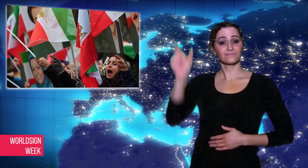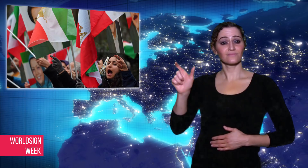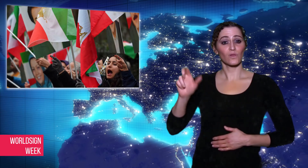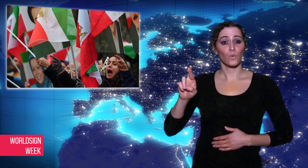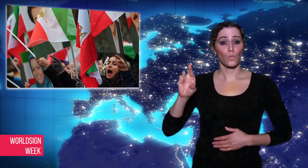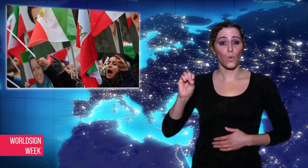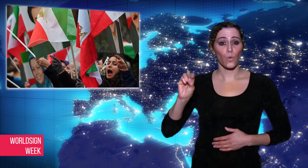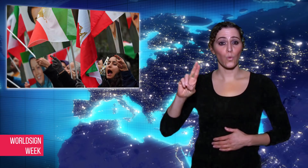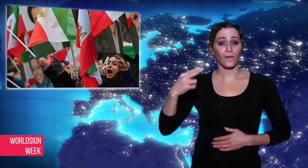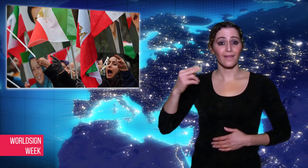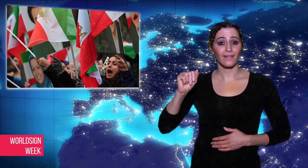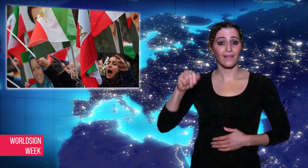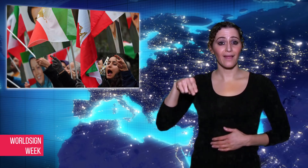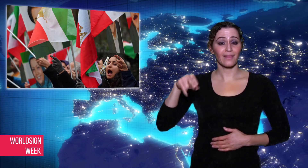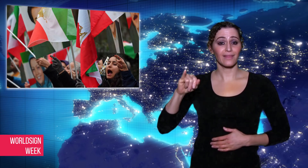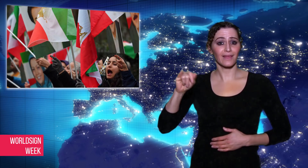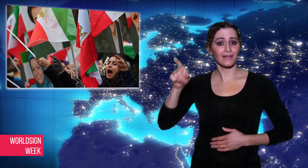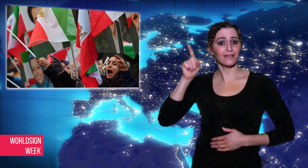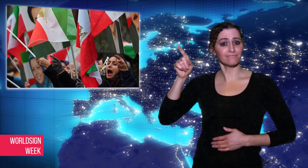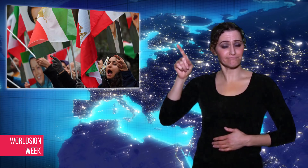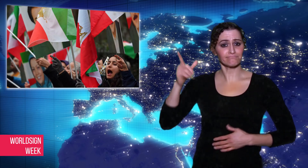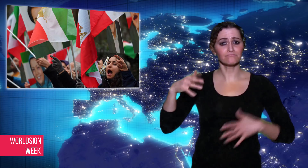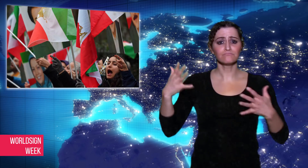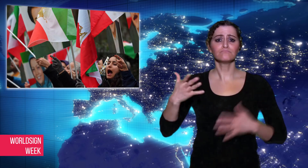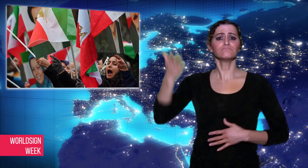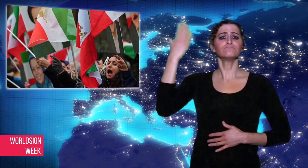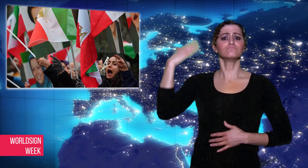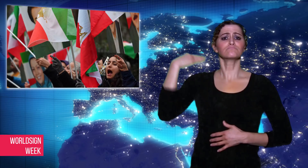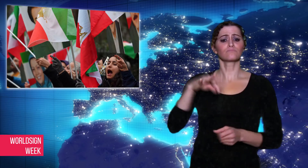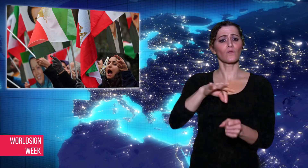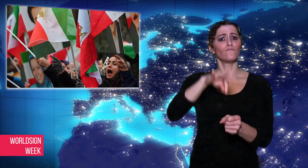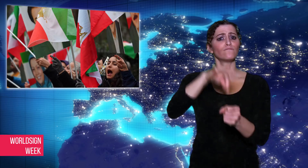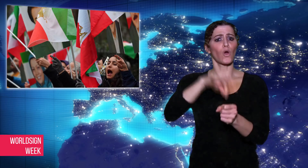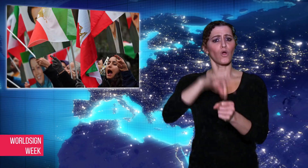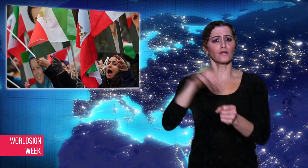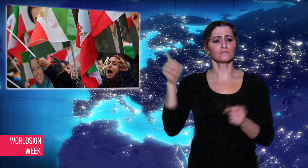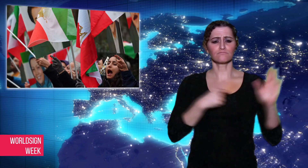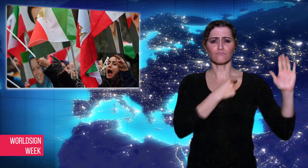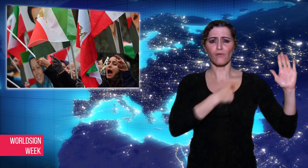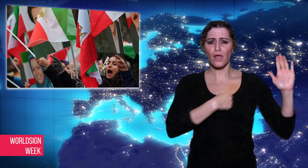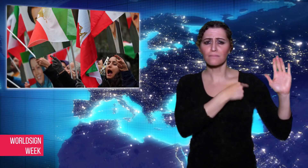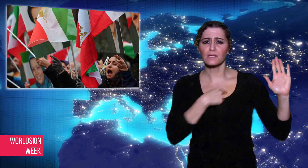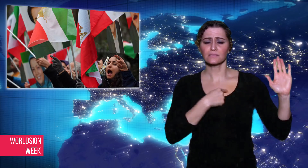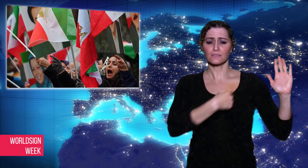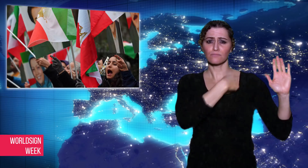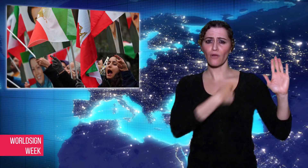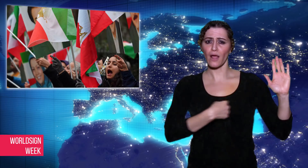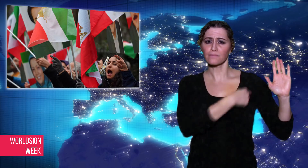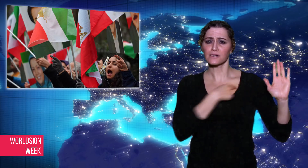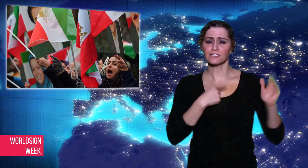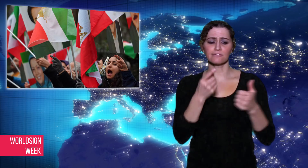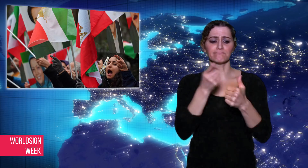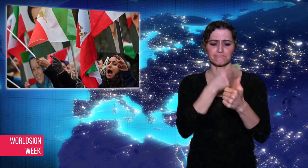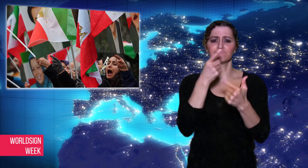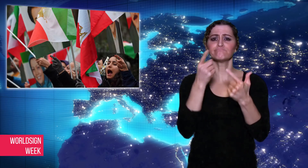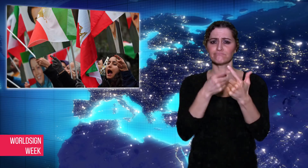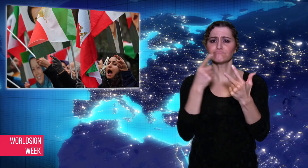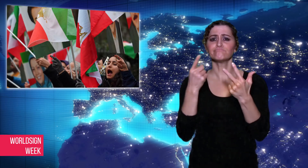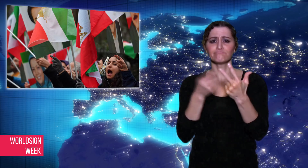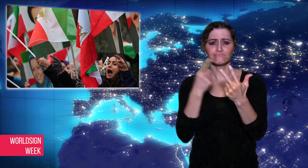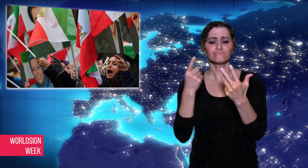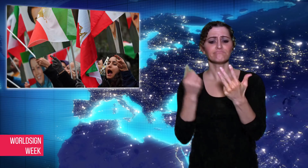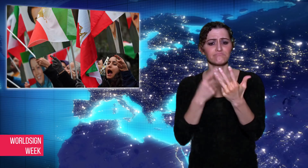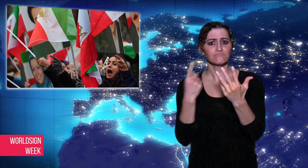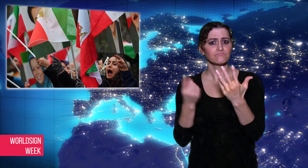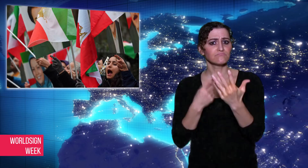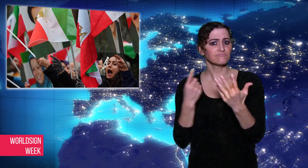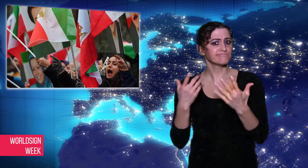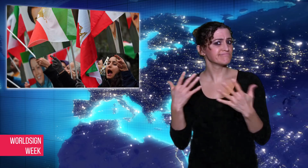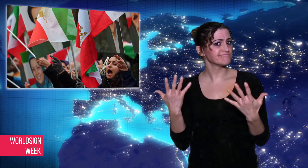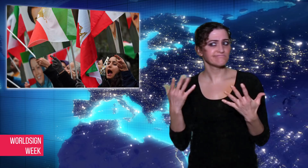Rouhani had failed to keep many of his